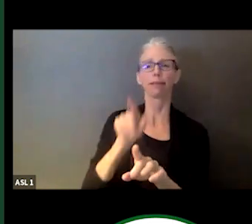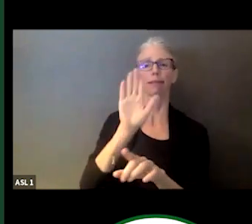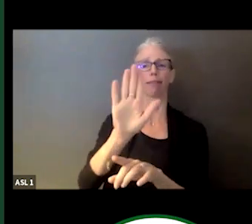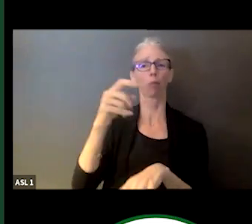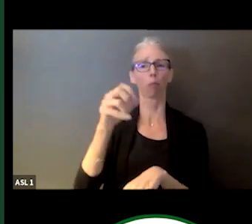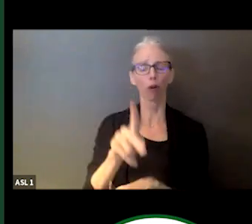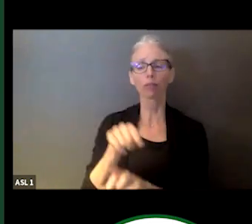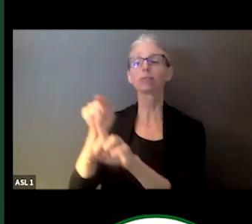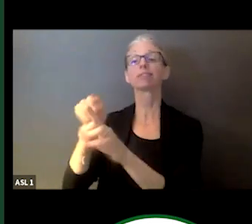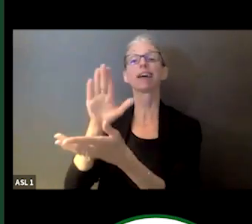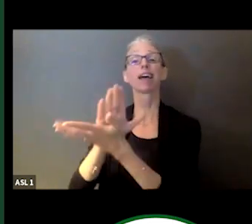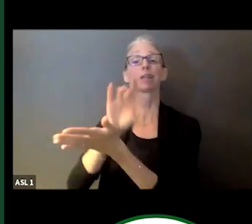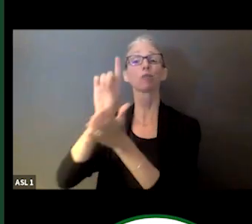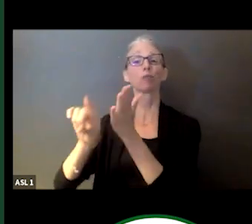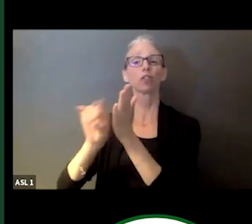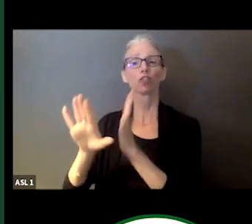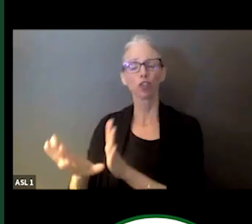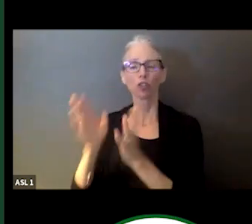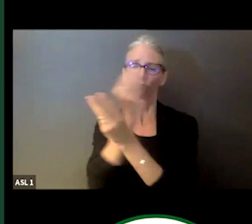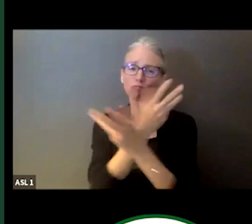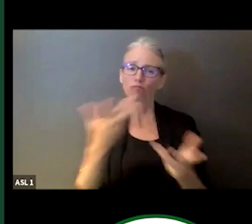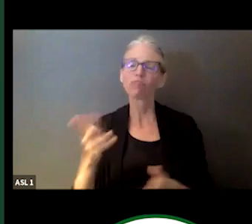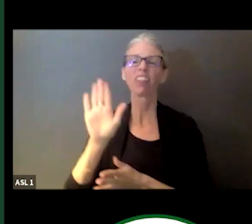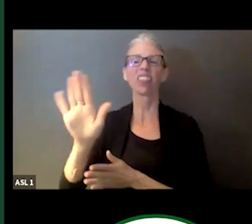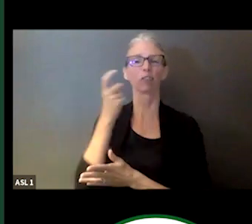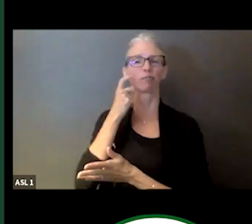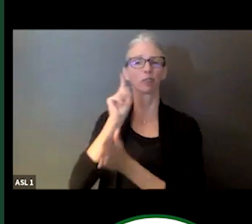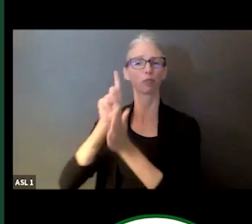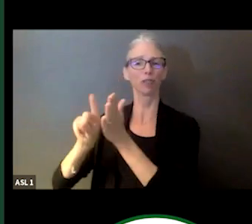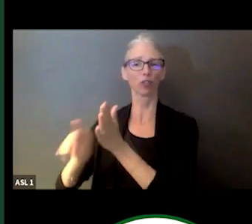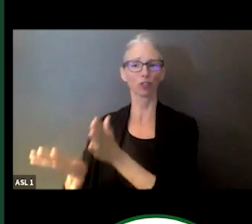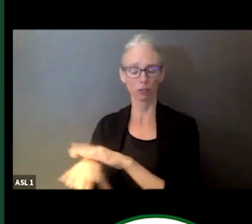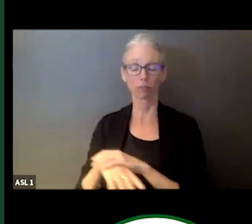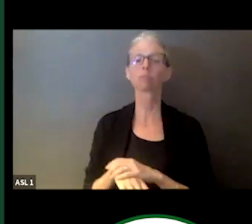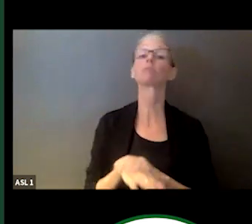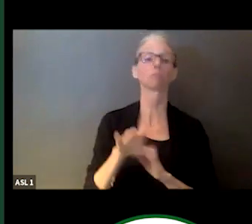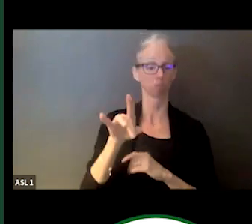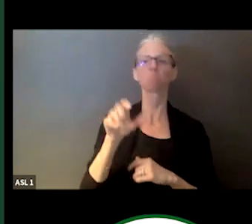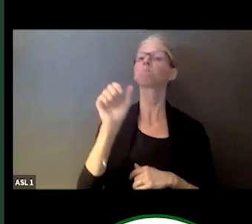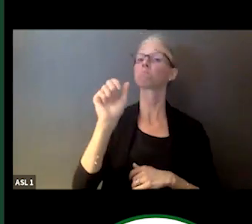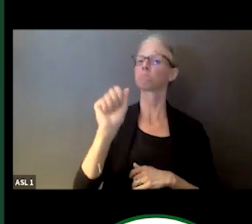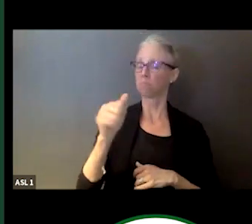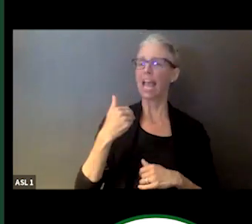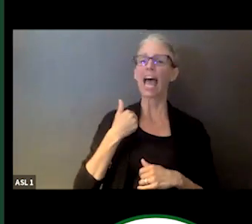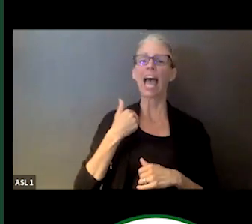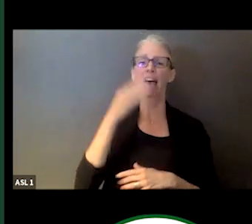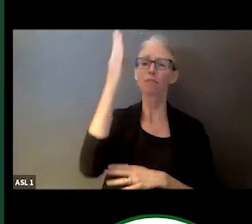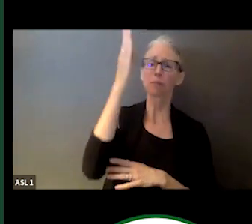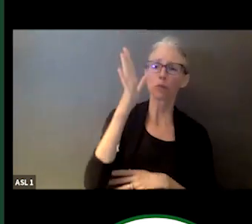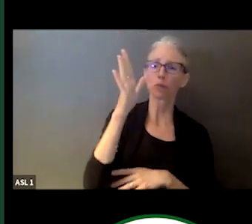While this conference is virtual in nature, We have speakers and attendees from across Canada and internationally.